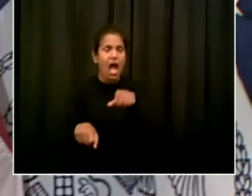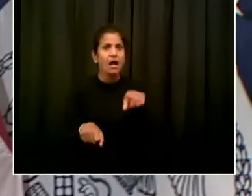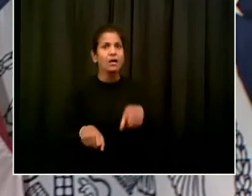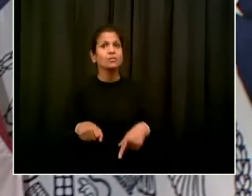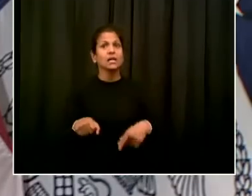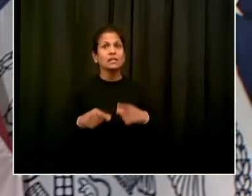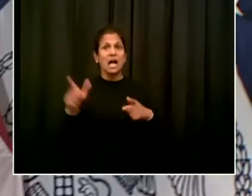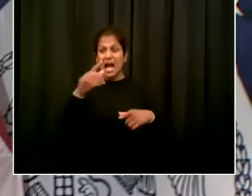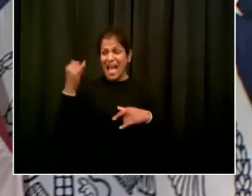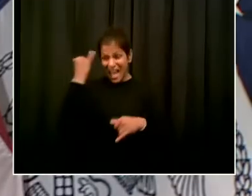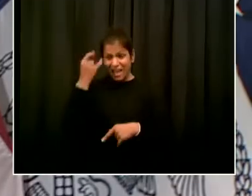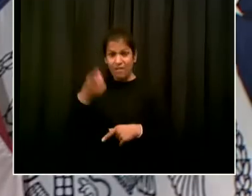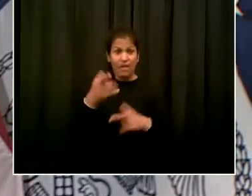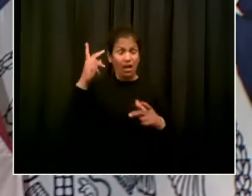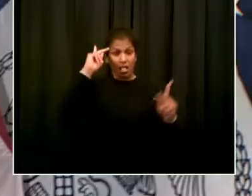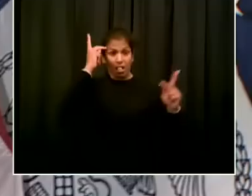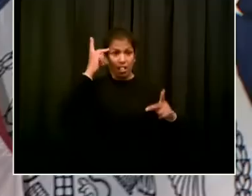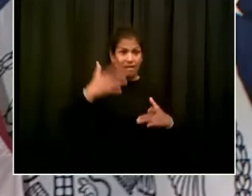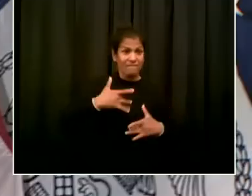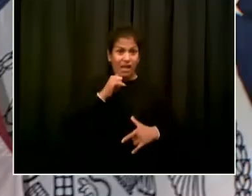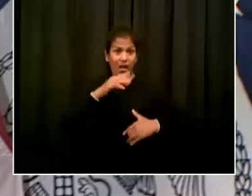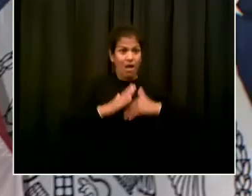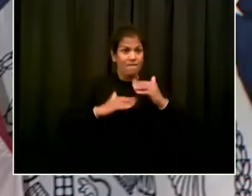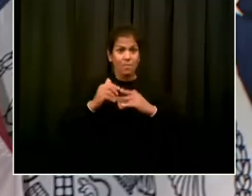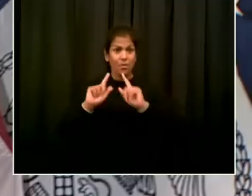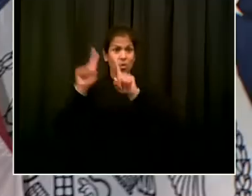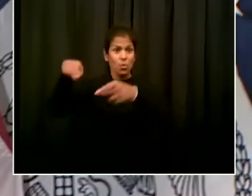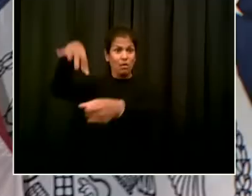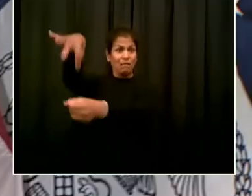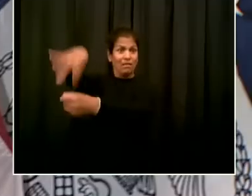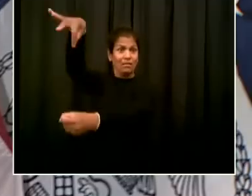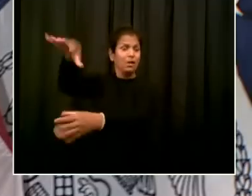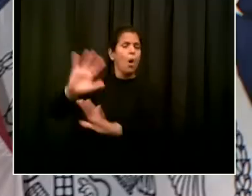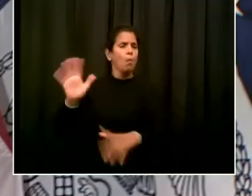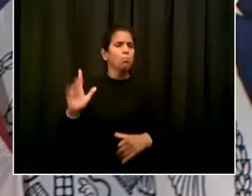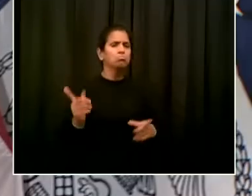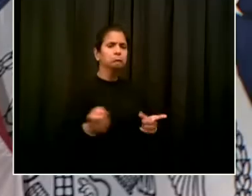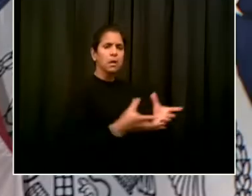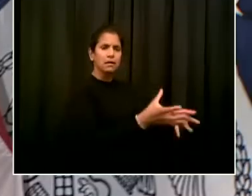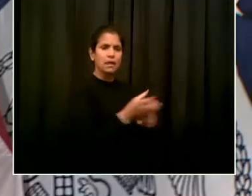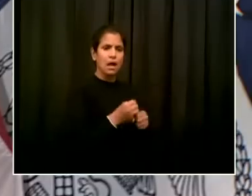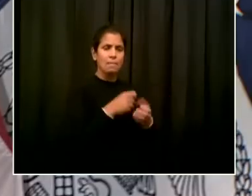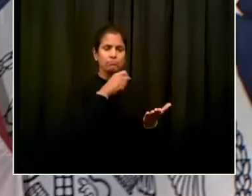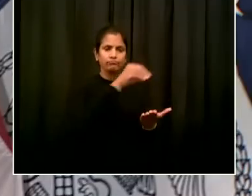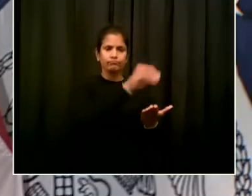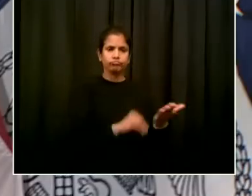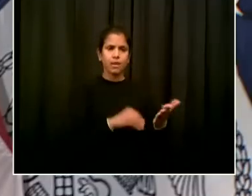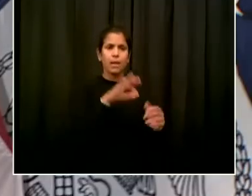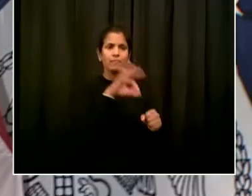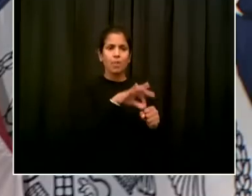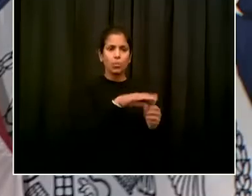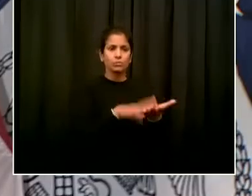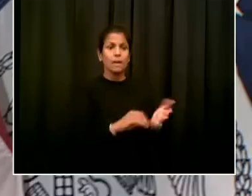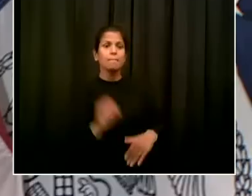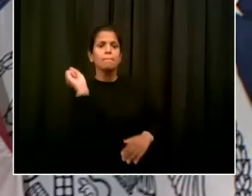AVAILABLE, BUT THEN THERE IS VOTING ON ELECTION DAY